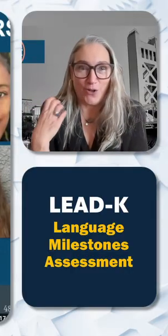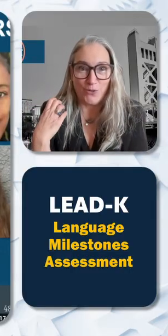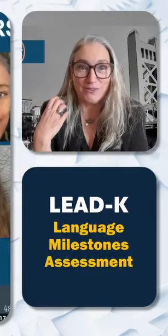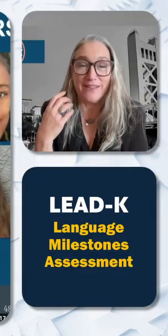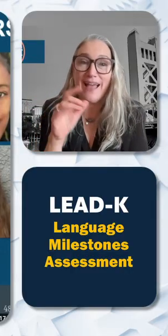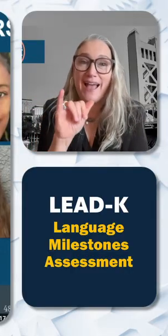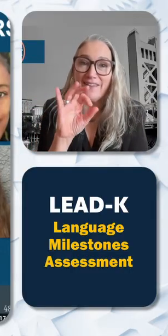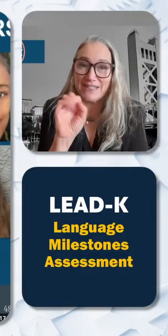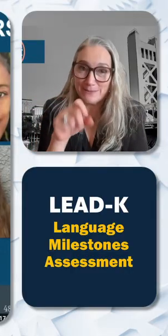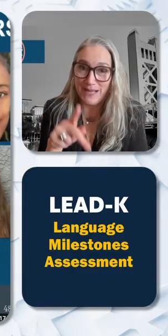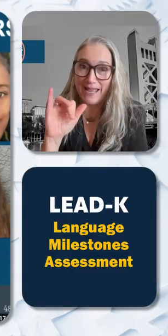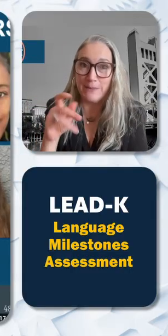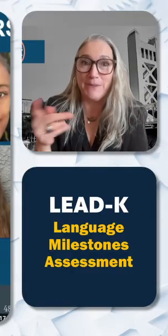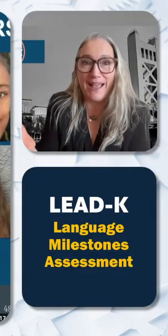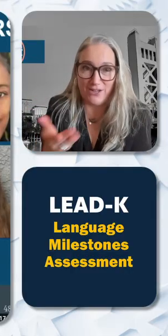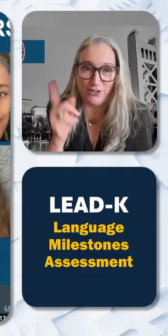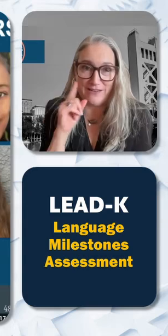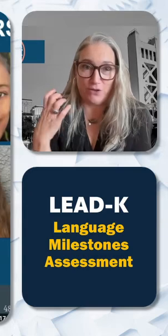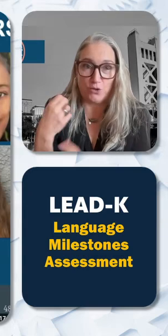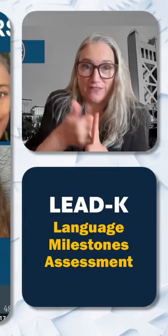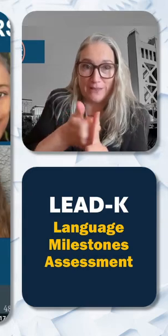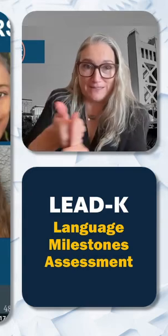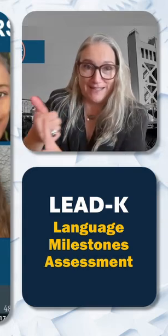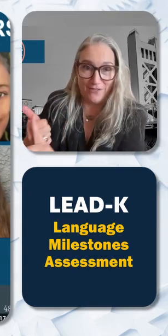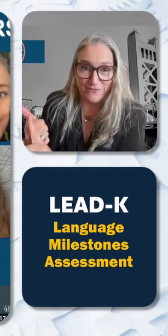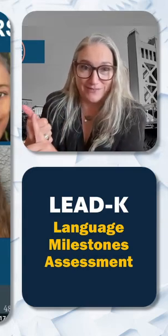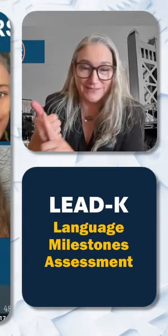to be able to achieve these language goals is you would hire a Deaf coach,